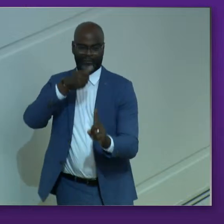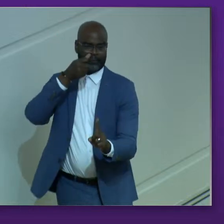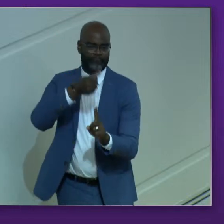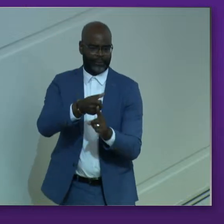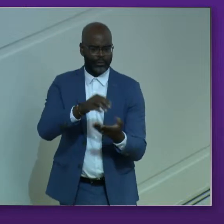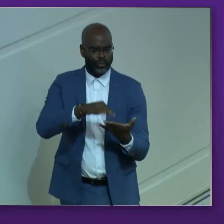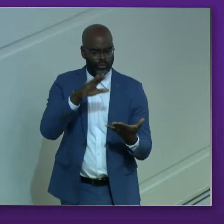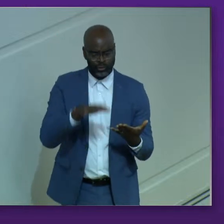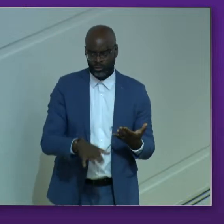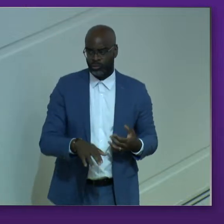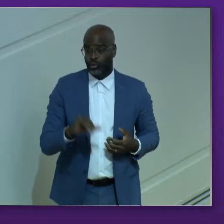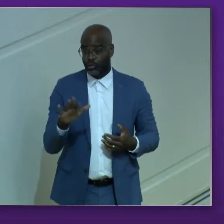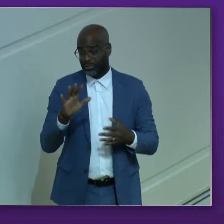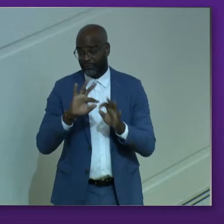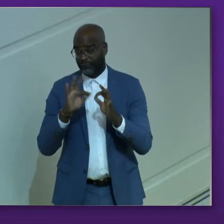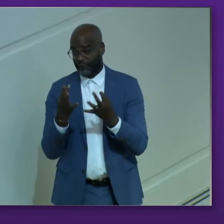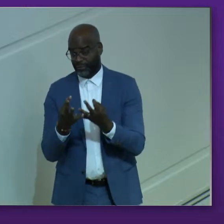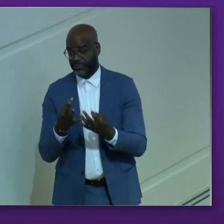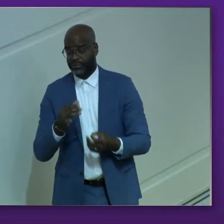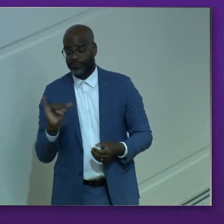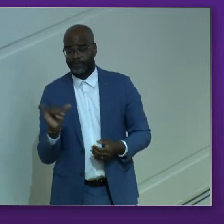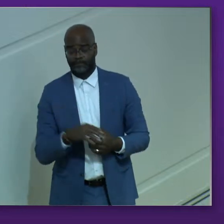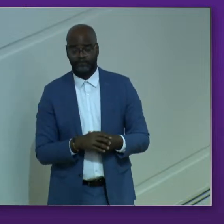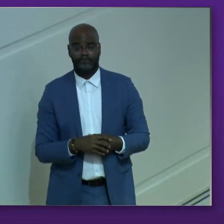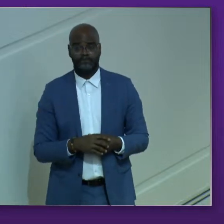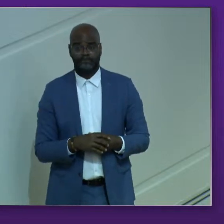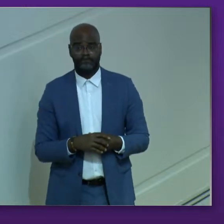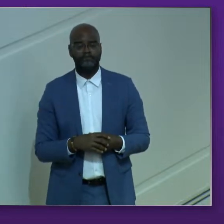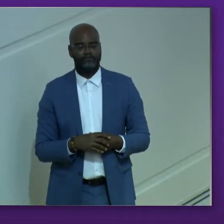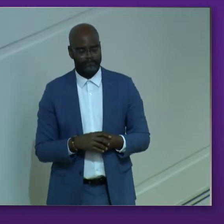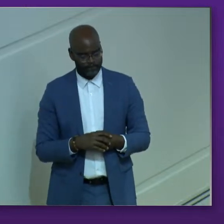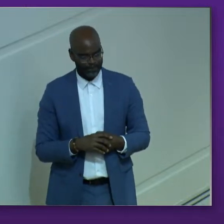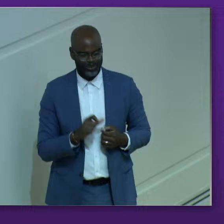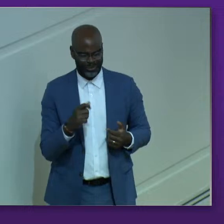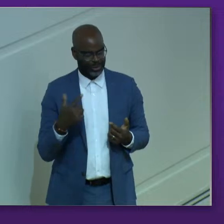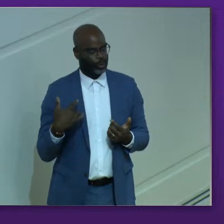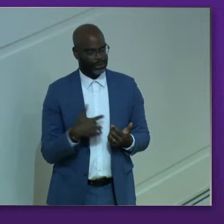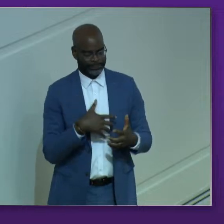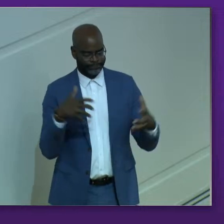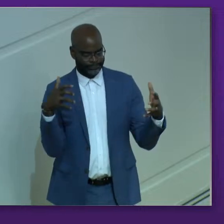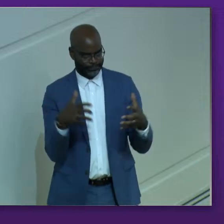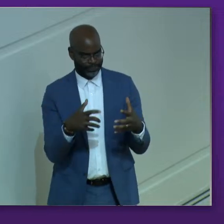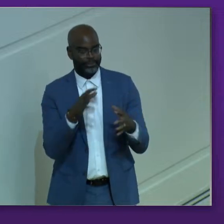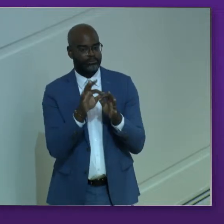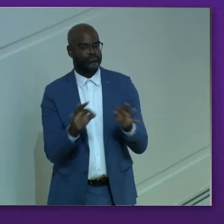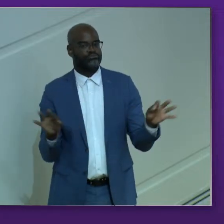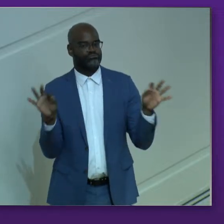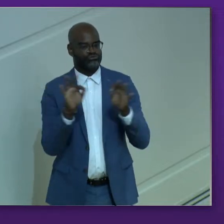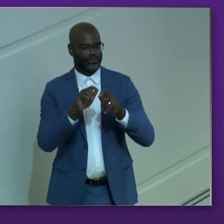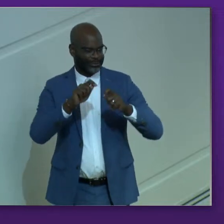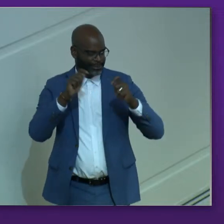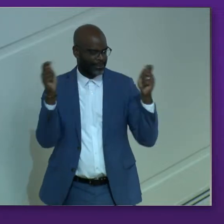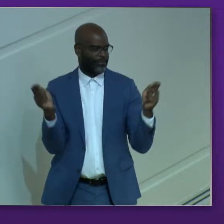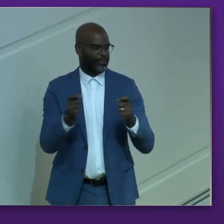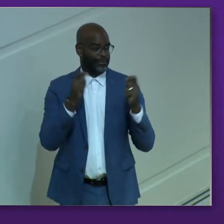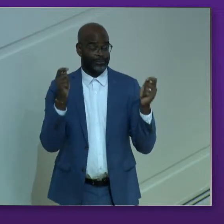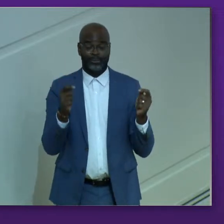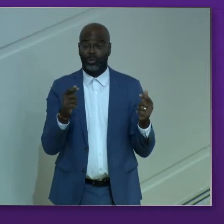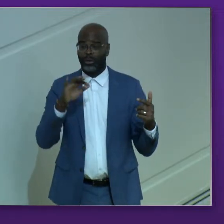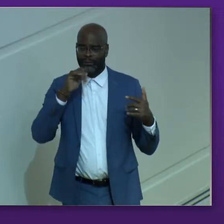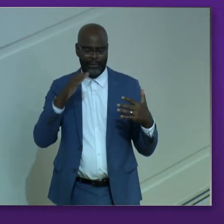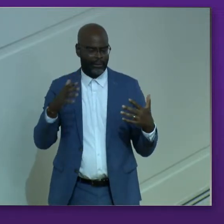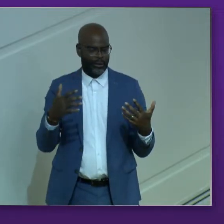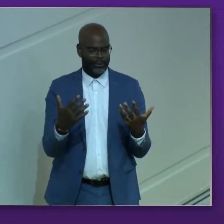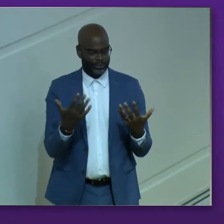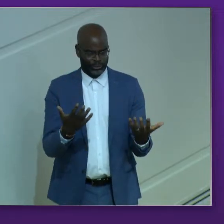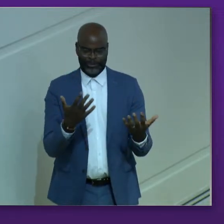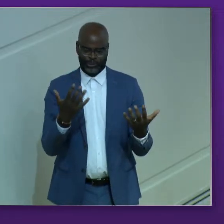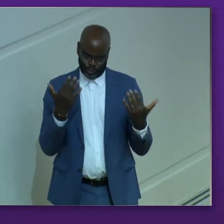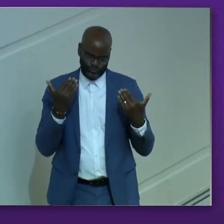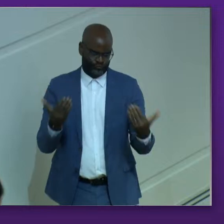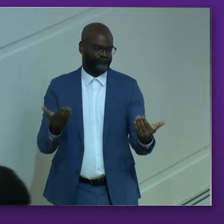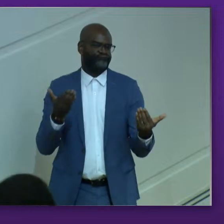ARE MAKING A DIFFERENCE IN THE